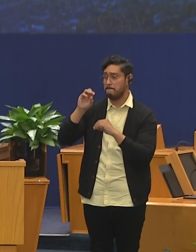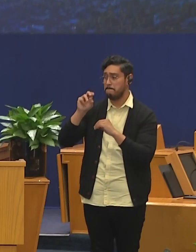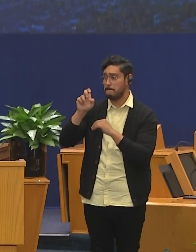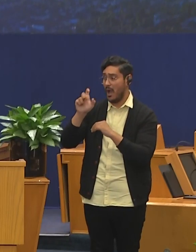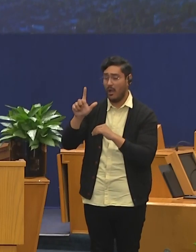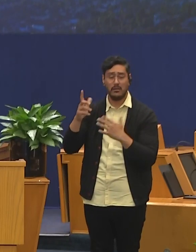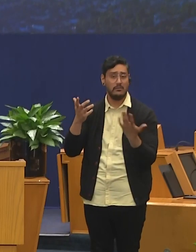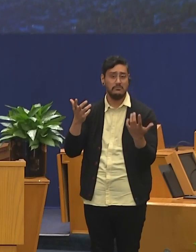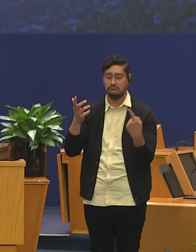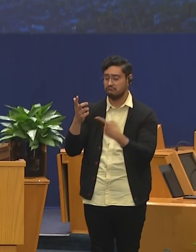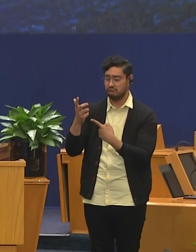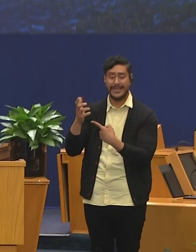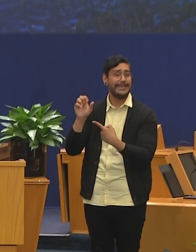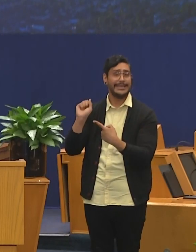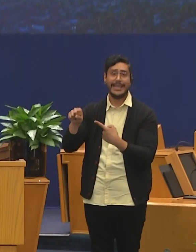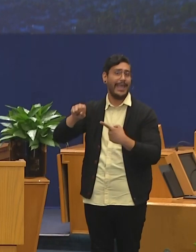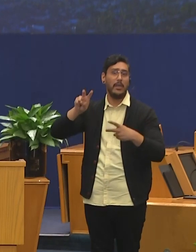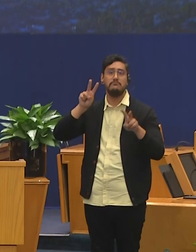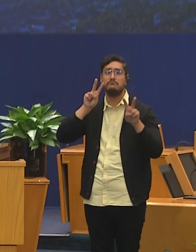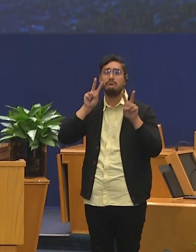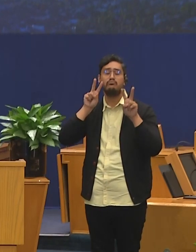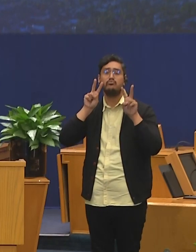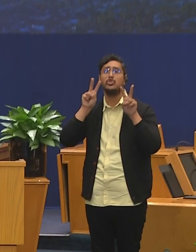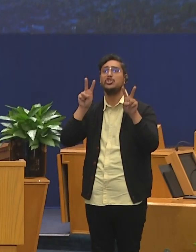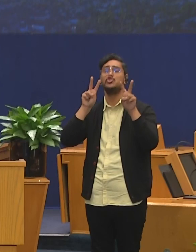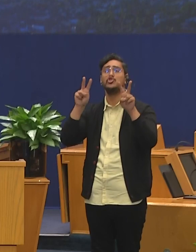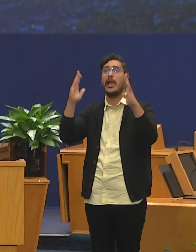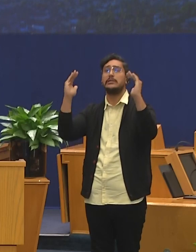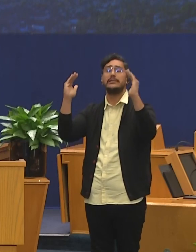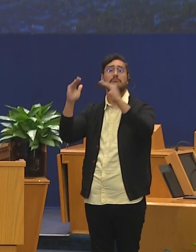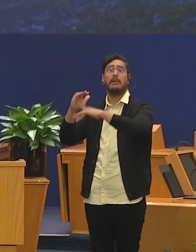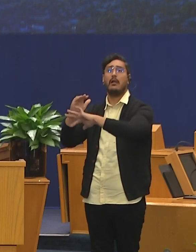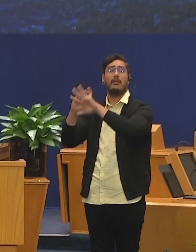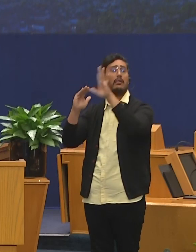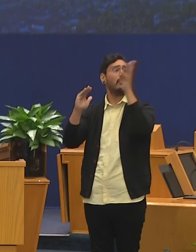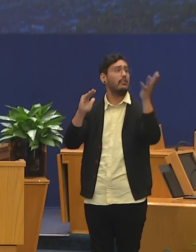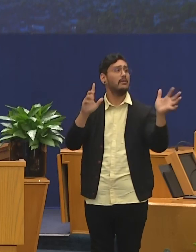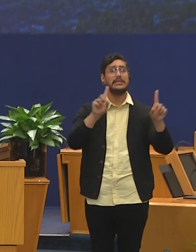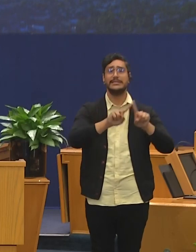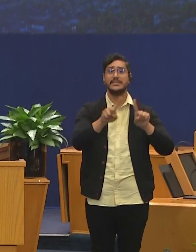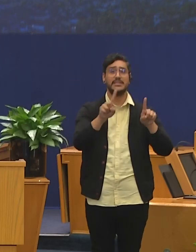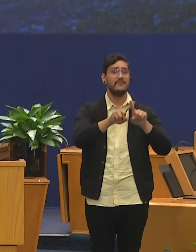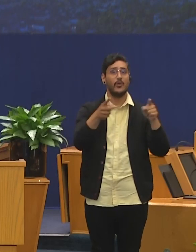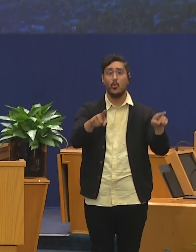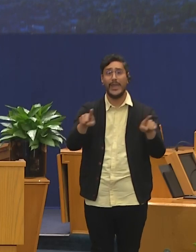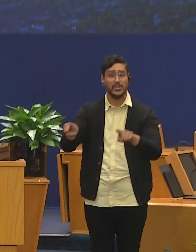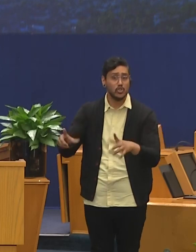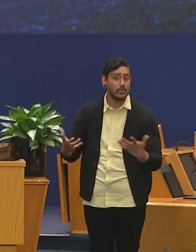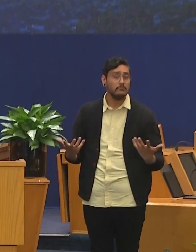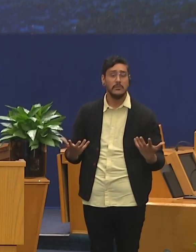MODELS ARE MODELS. THEY CAN PROJECT AROUND A RANGE OF SCENARIS.